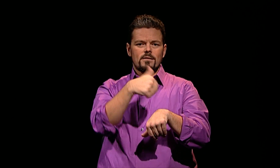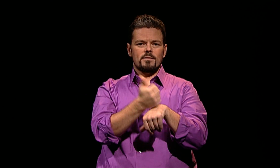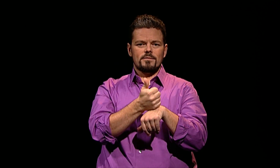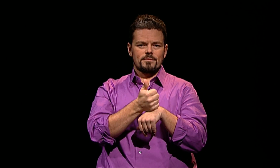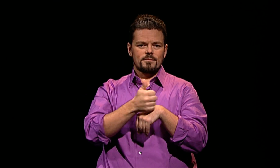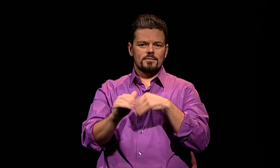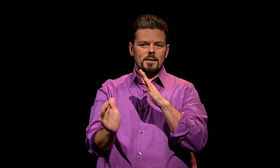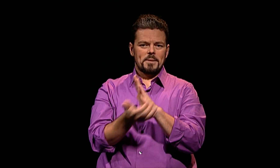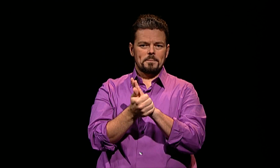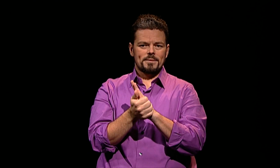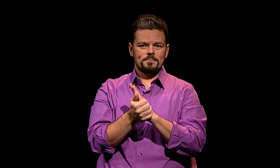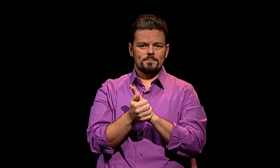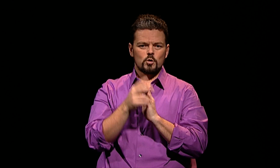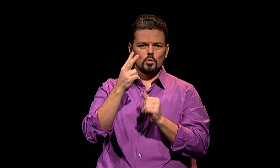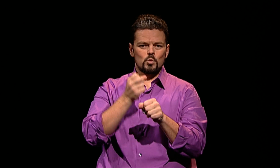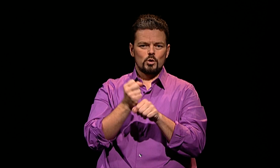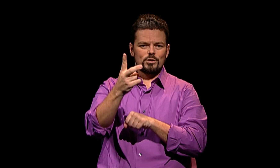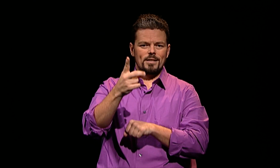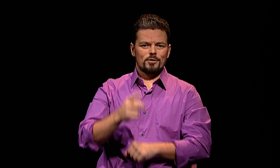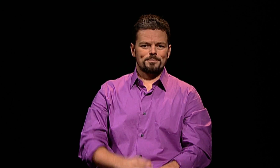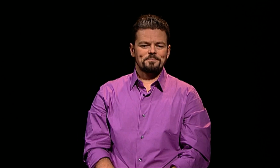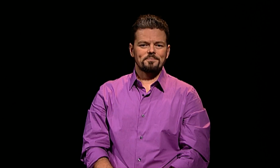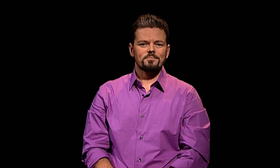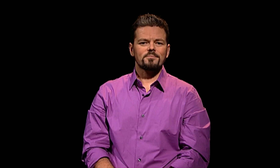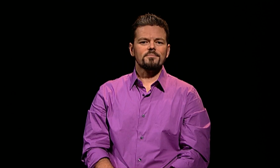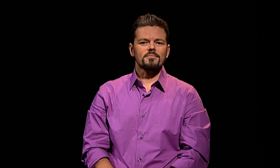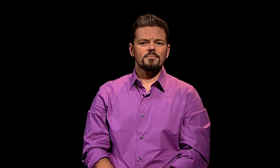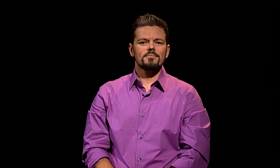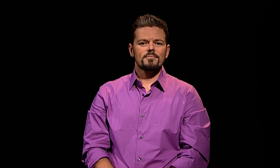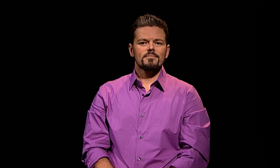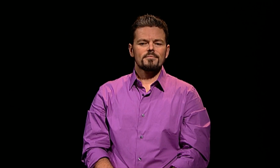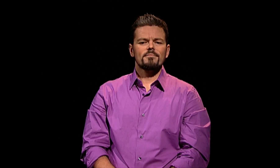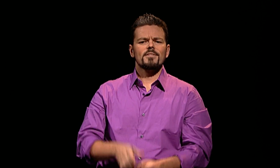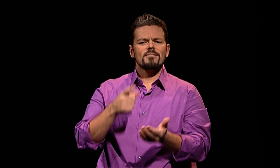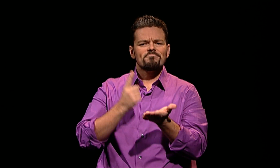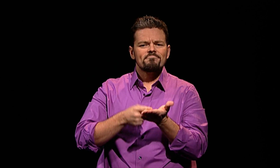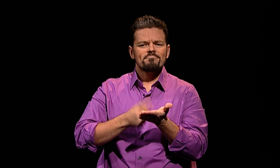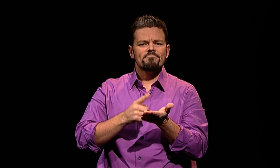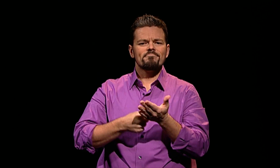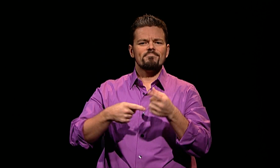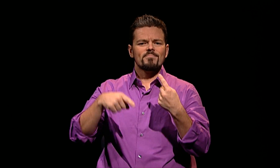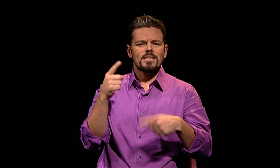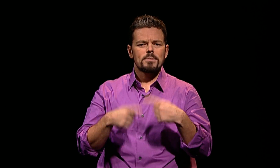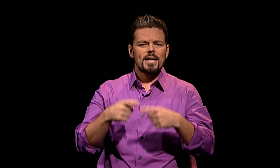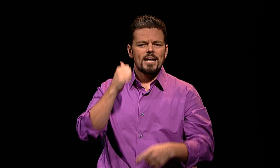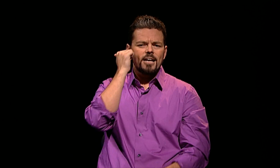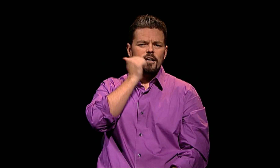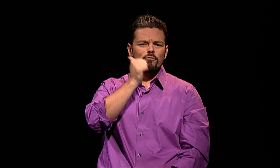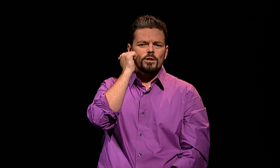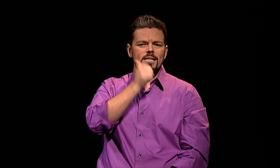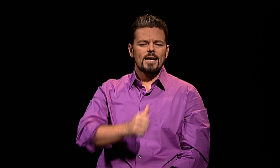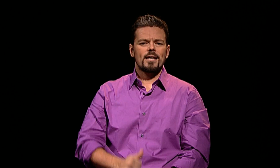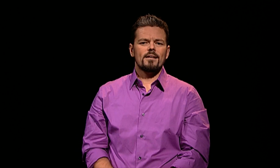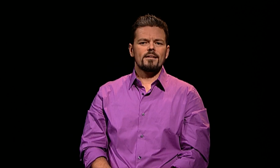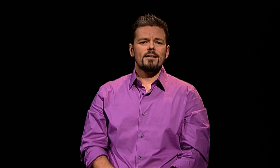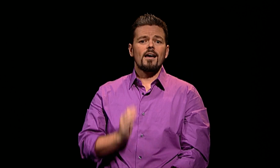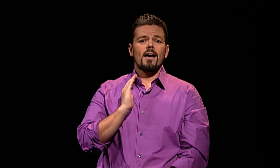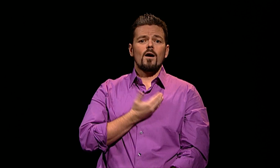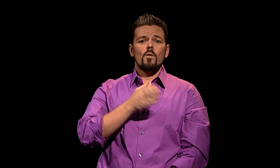AS CONSTITUTIONAL AMENDMENTS TWO YEARS LATER. DISCUSSED AND DEBATED EVERY DAY,